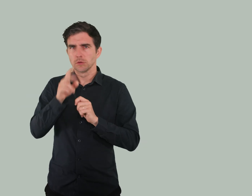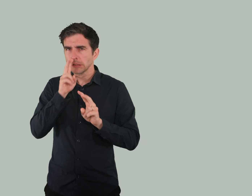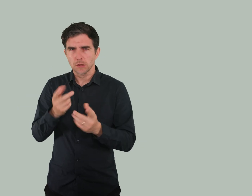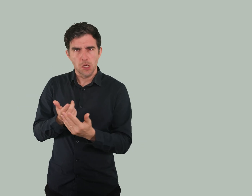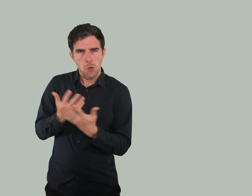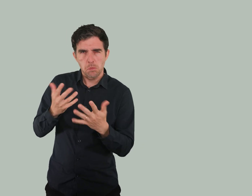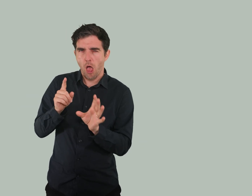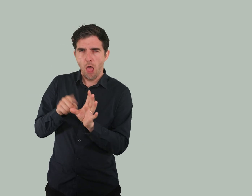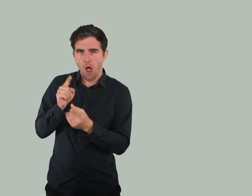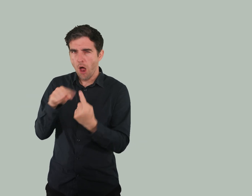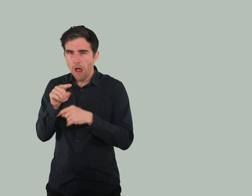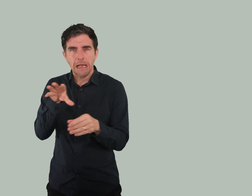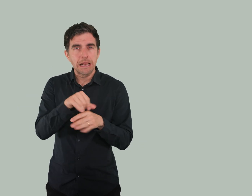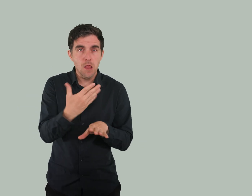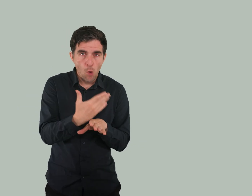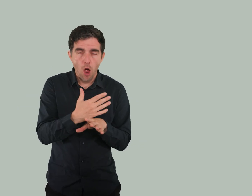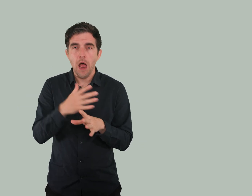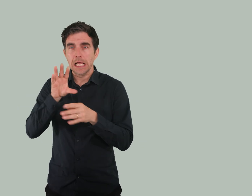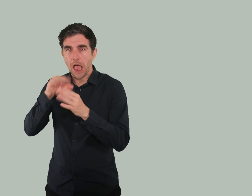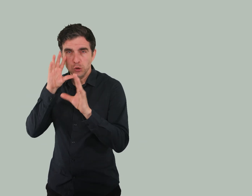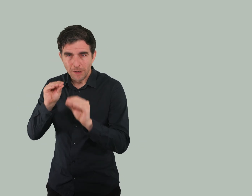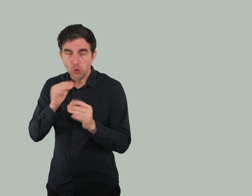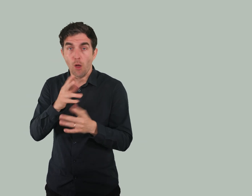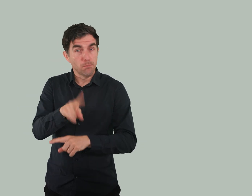It tracks the proportion of young people in employment, in education,